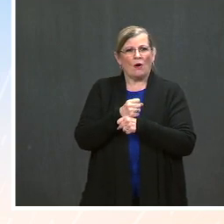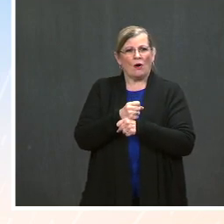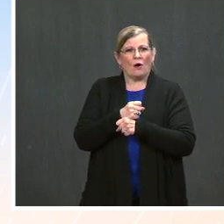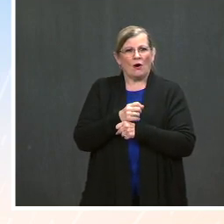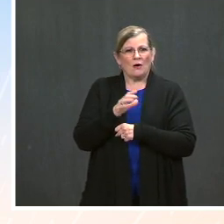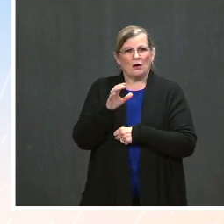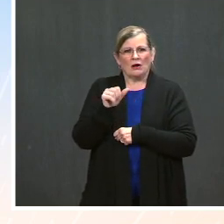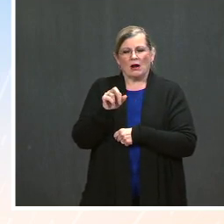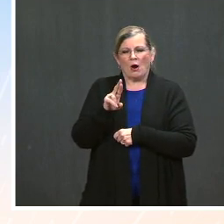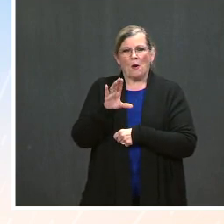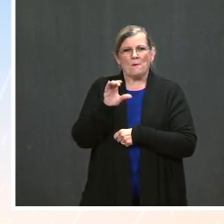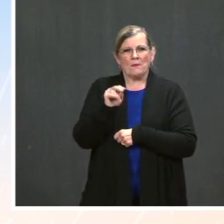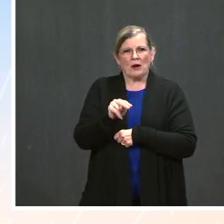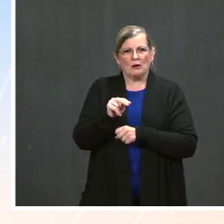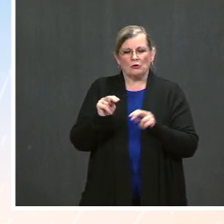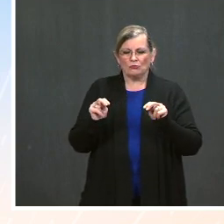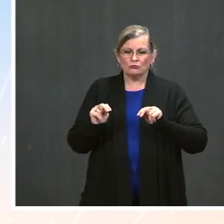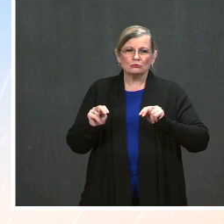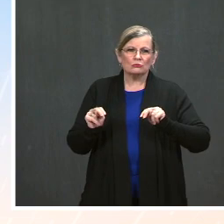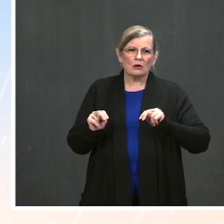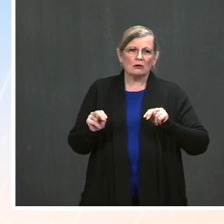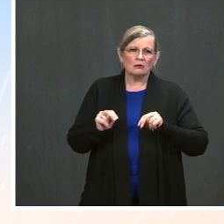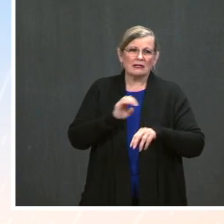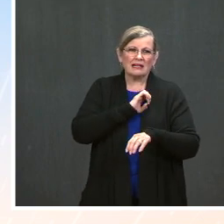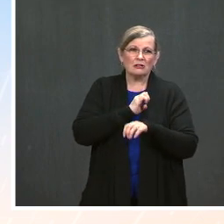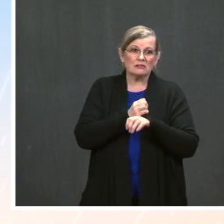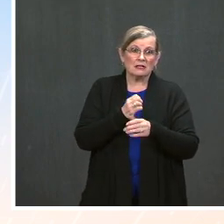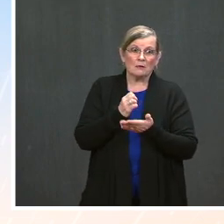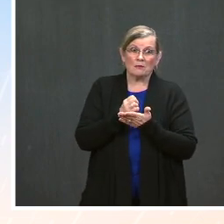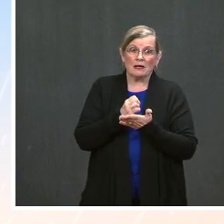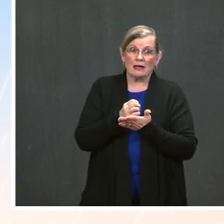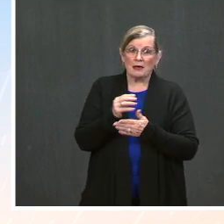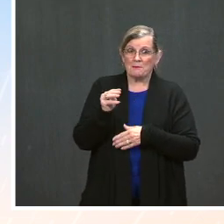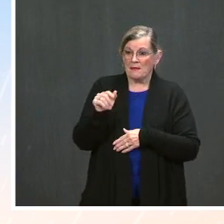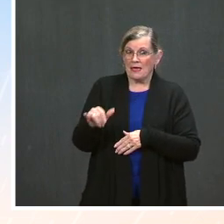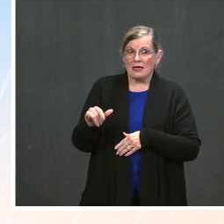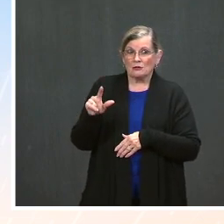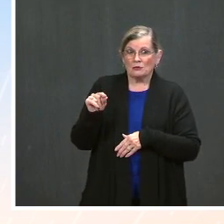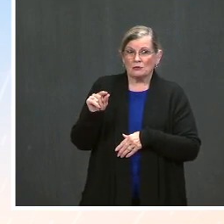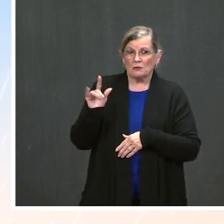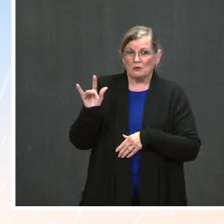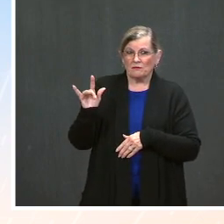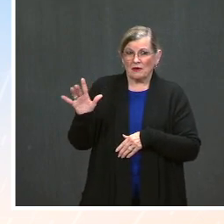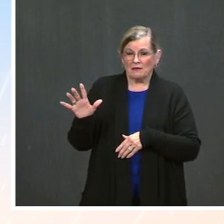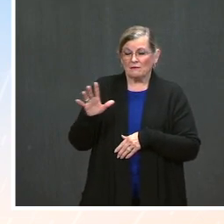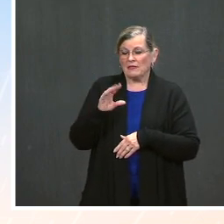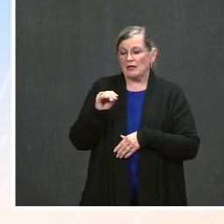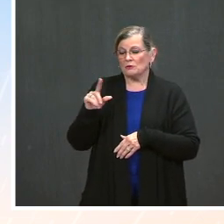and a clean energy economy by 2050. So it has a lot of good work in there by rebuild- --